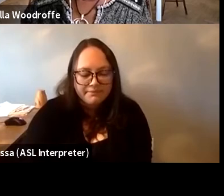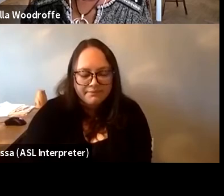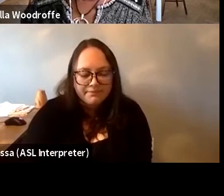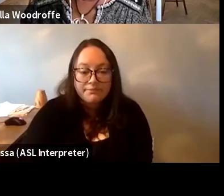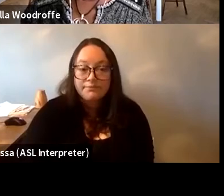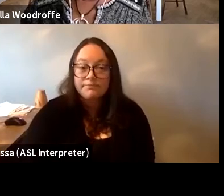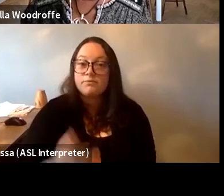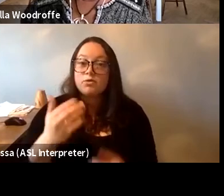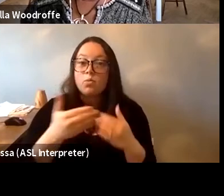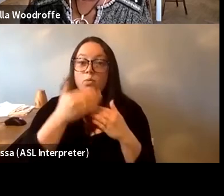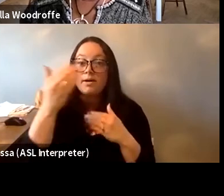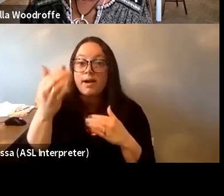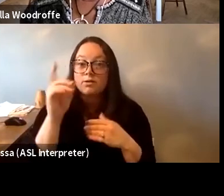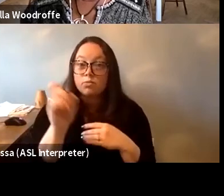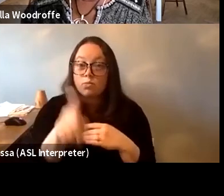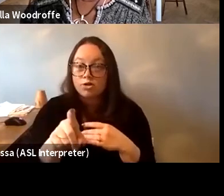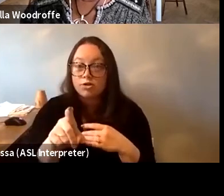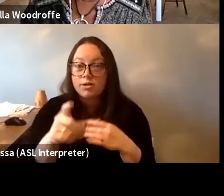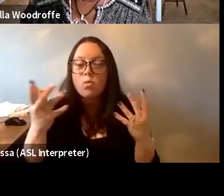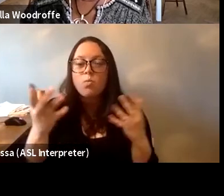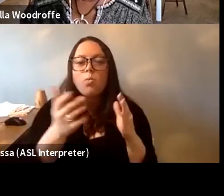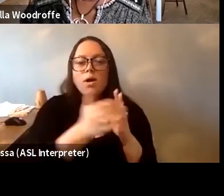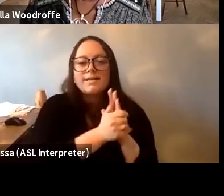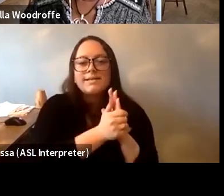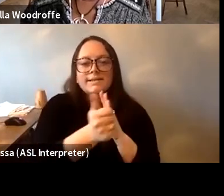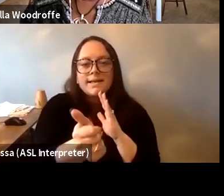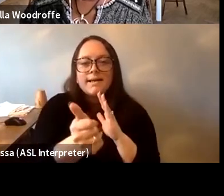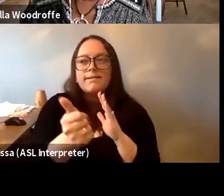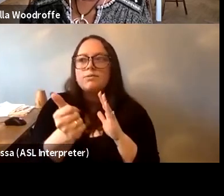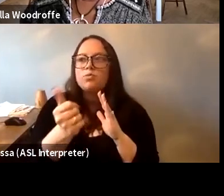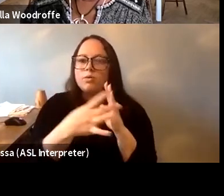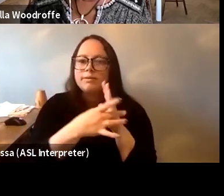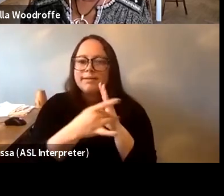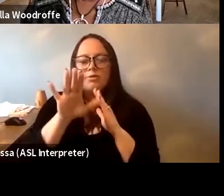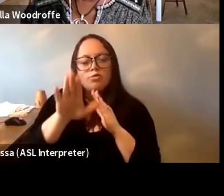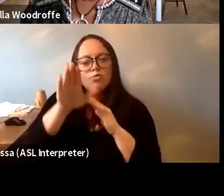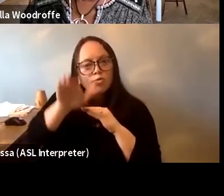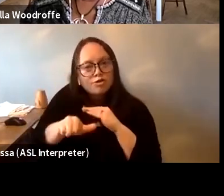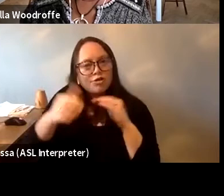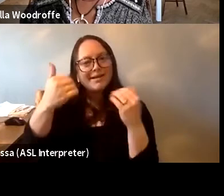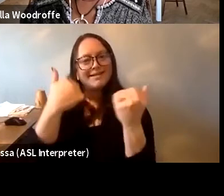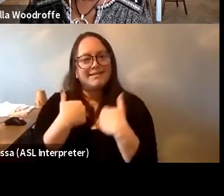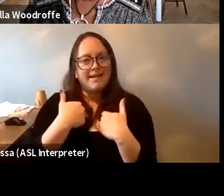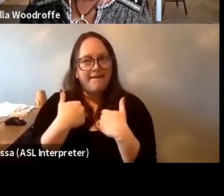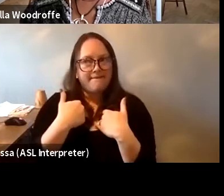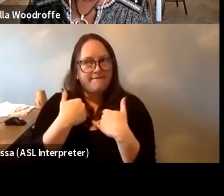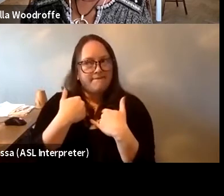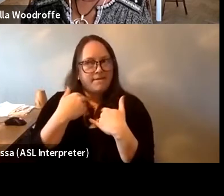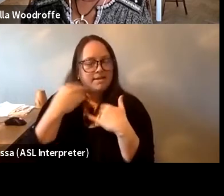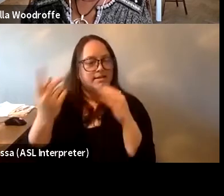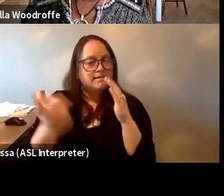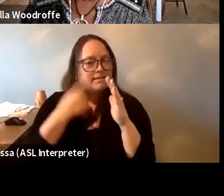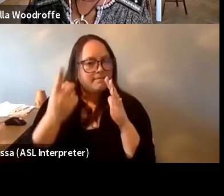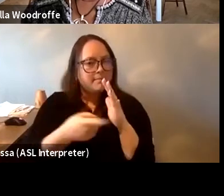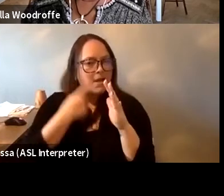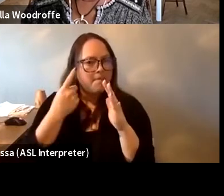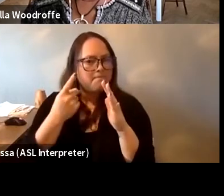question is, what skills or talents does your child have, that are at times undervalued in schools,